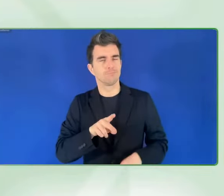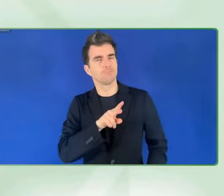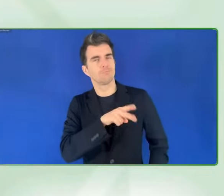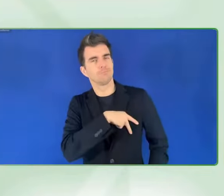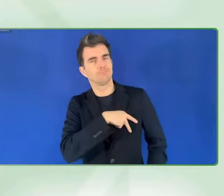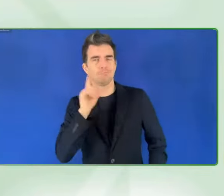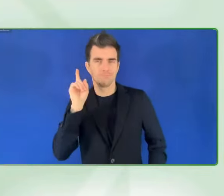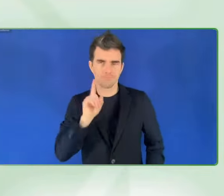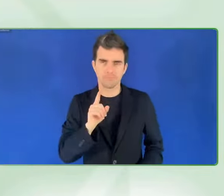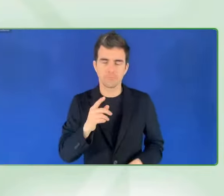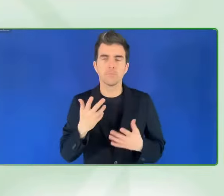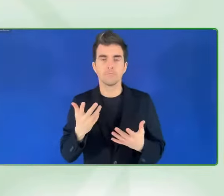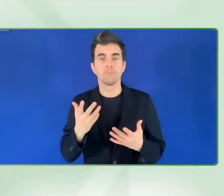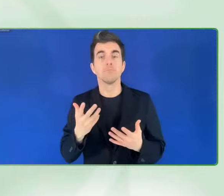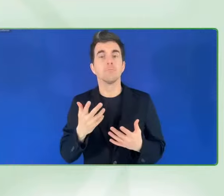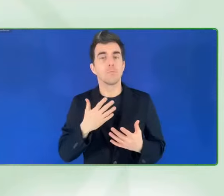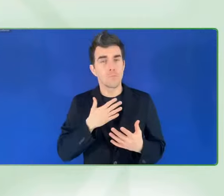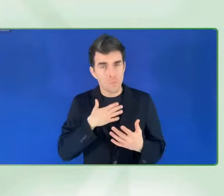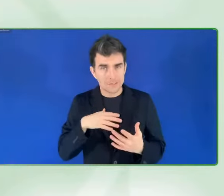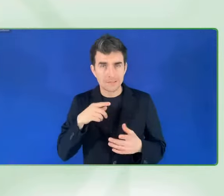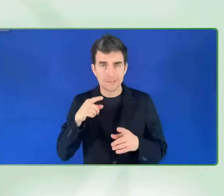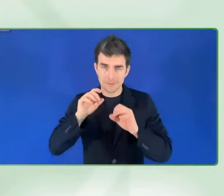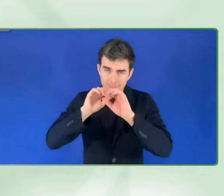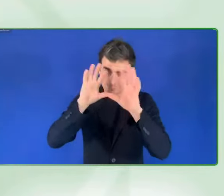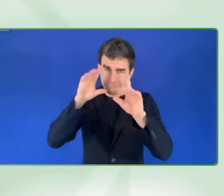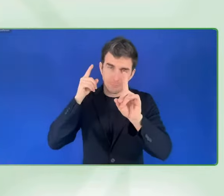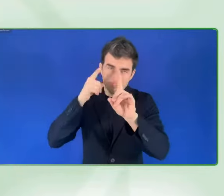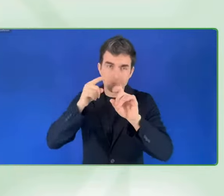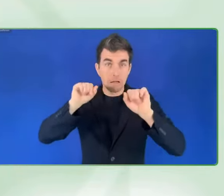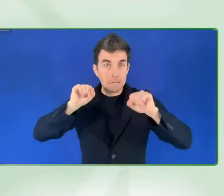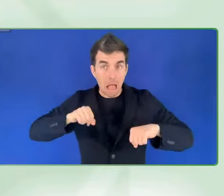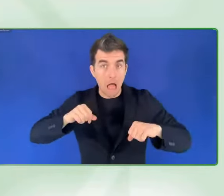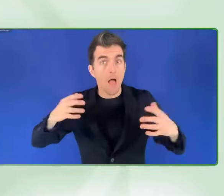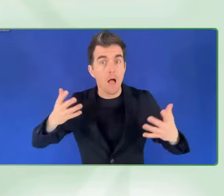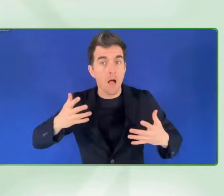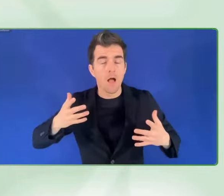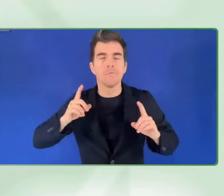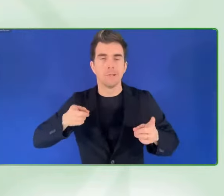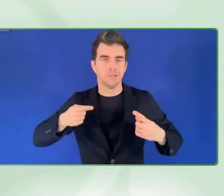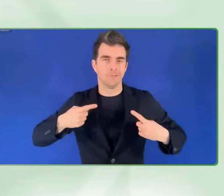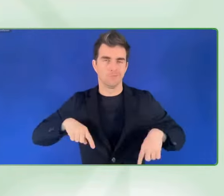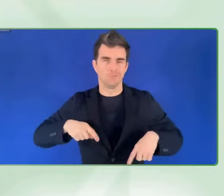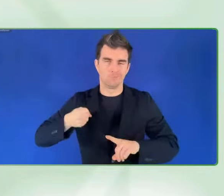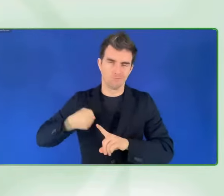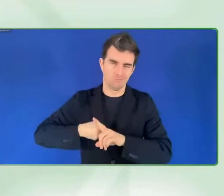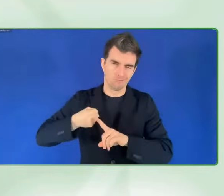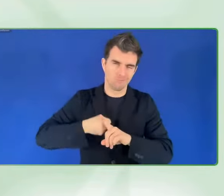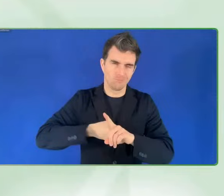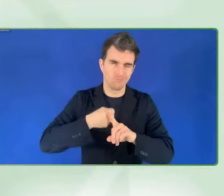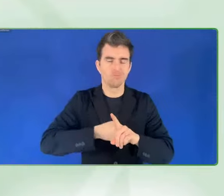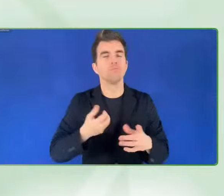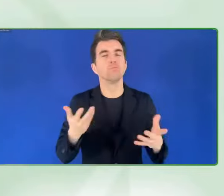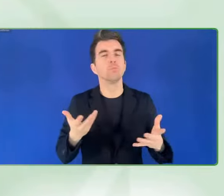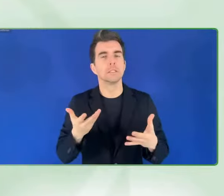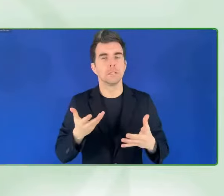But of course, we have a lot of challenges. In a country as unequal as Brazil, giving free access is a thing that we advocate in all of our projects, it's very important.